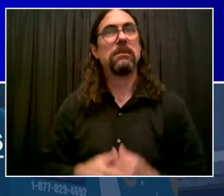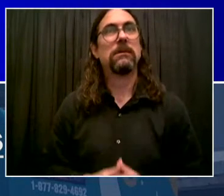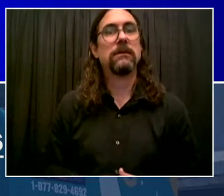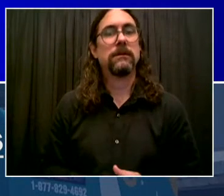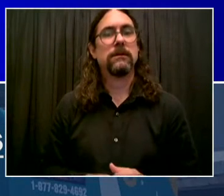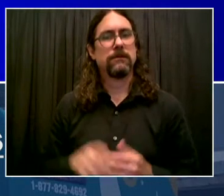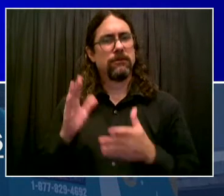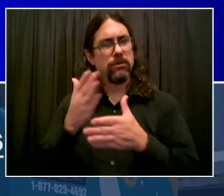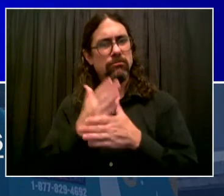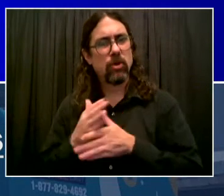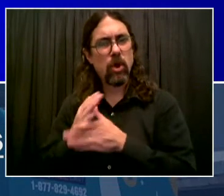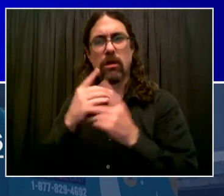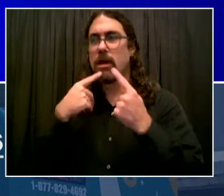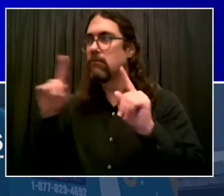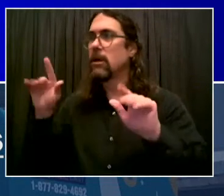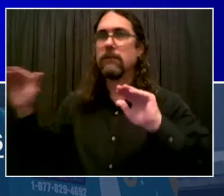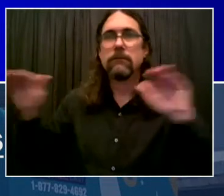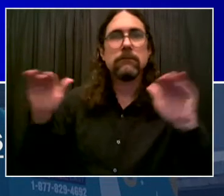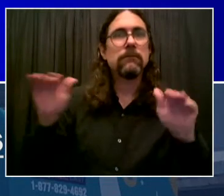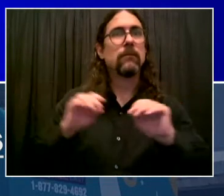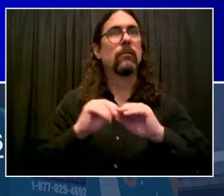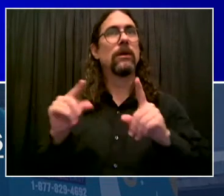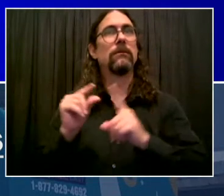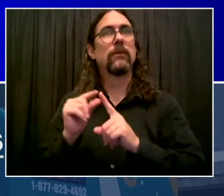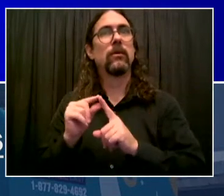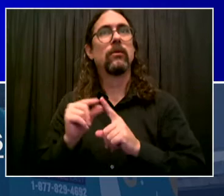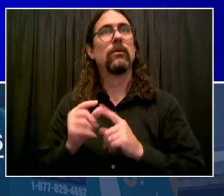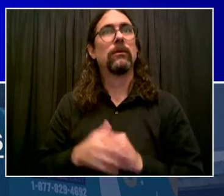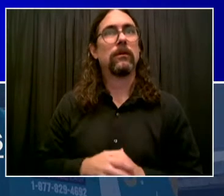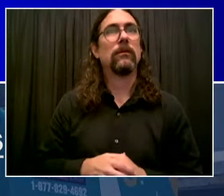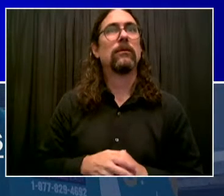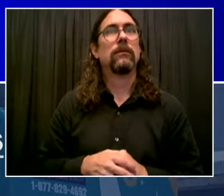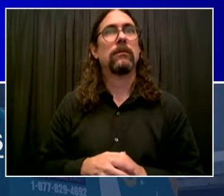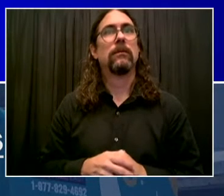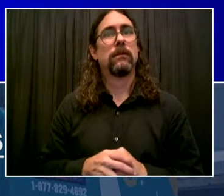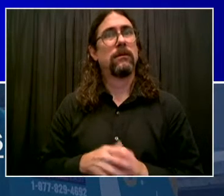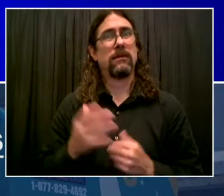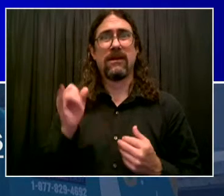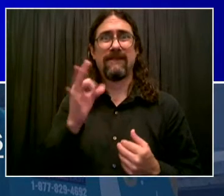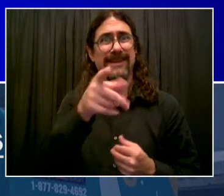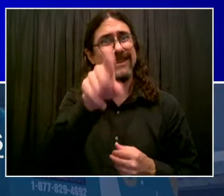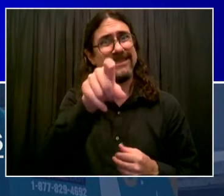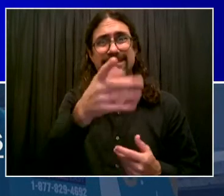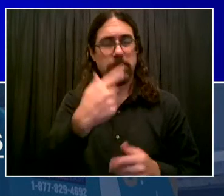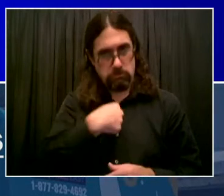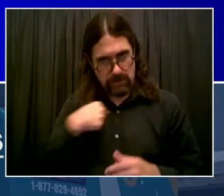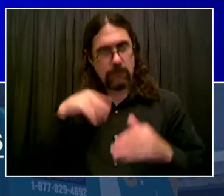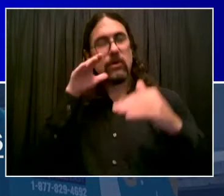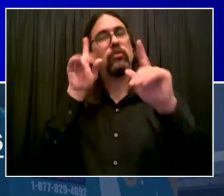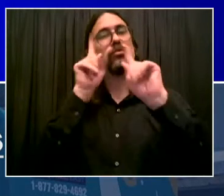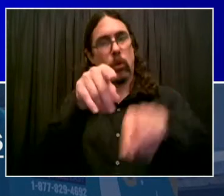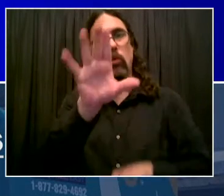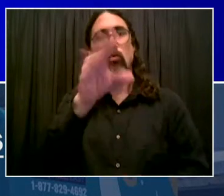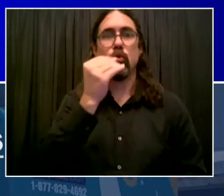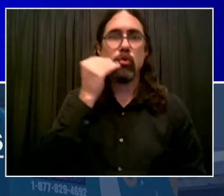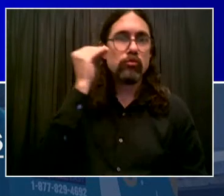THAT WILL E B AVAILABLE TO THEM WILL BE OPENING THIS WEEK TO MAKE IT EASIER TO GET VACCINATED. WE ARE GOING TO BE EVERYWHERE GETTING PEOPLE